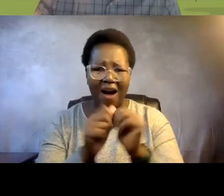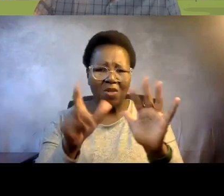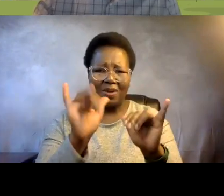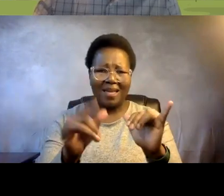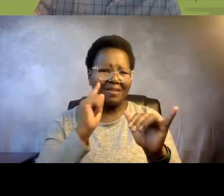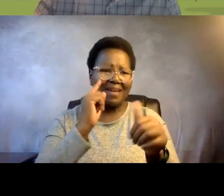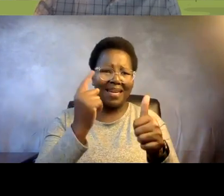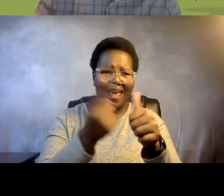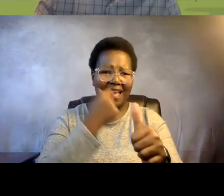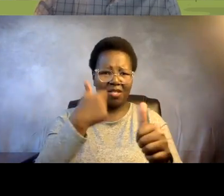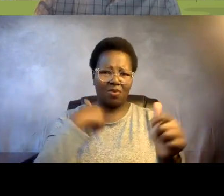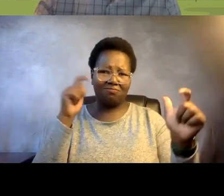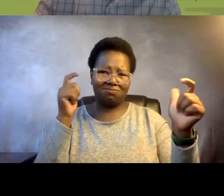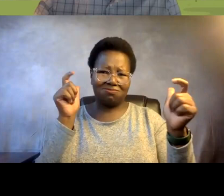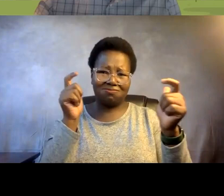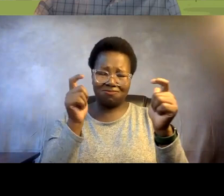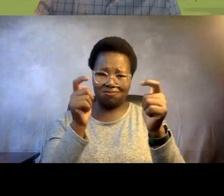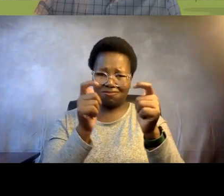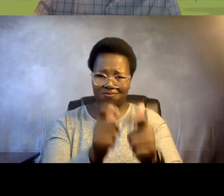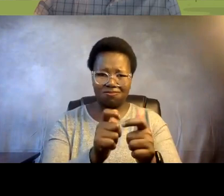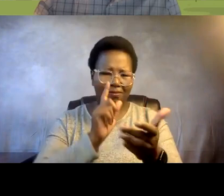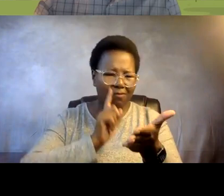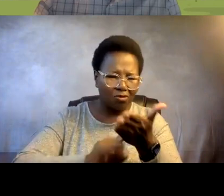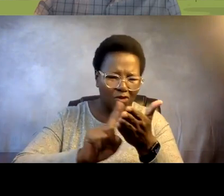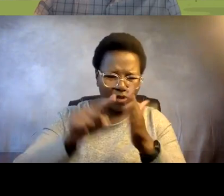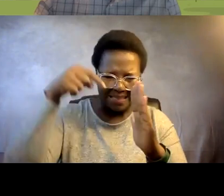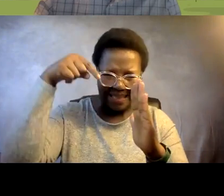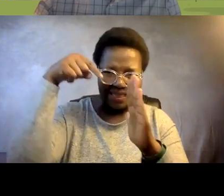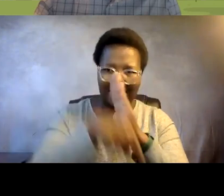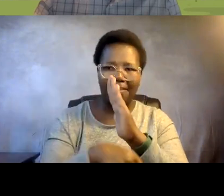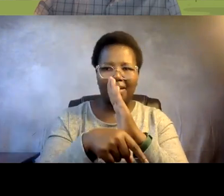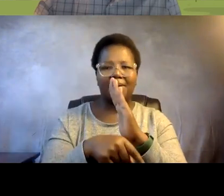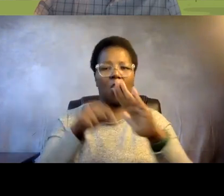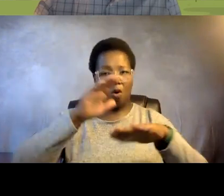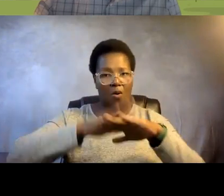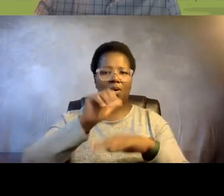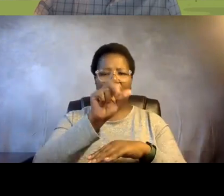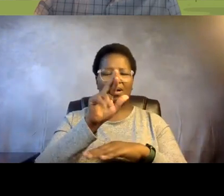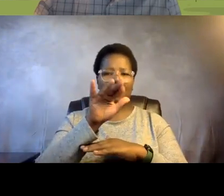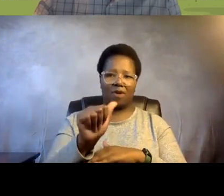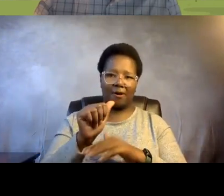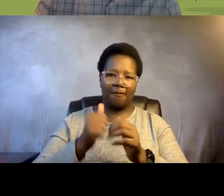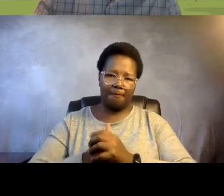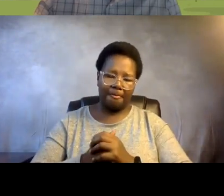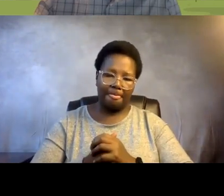start to dig a little bit deeper into some of this ARIA. So just kind of keep that in mind,